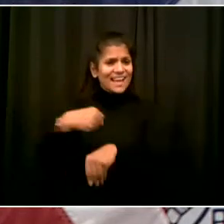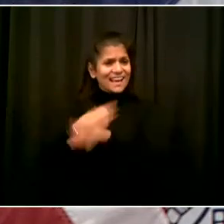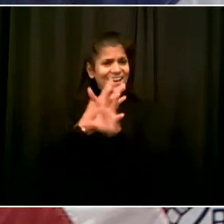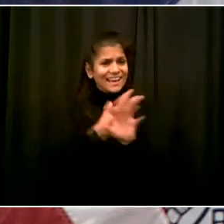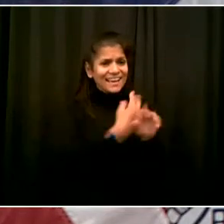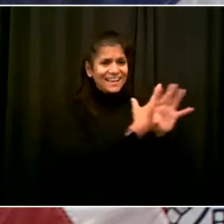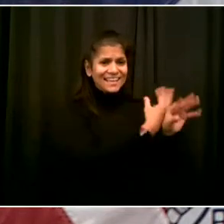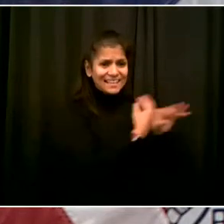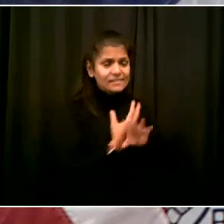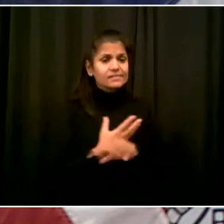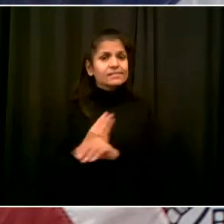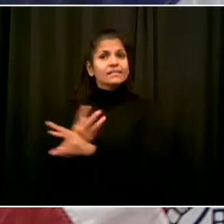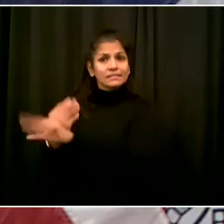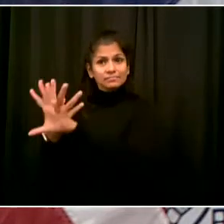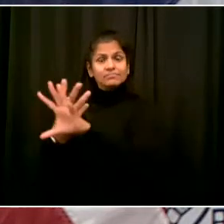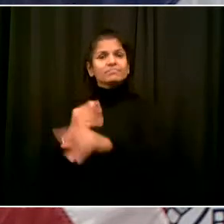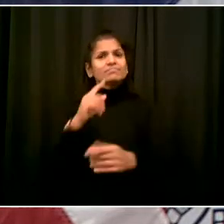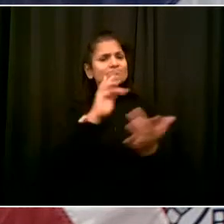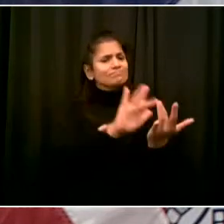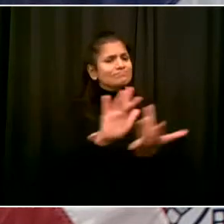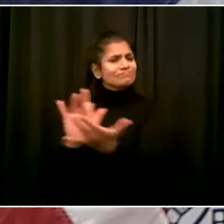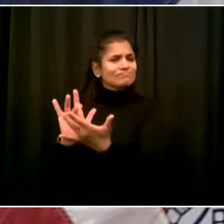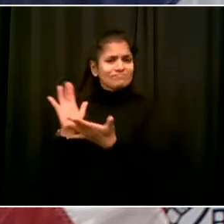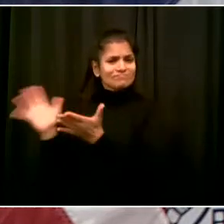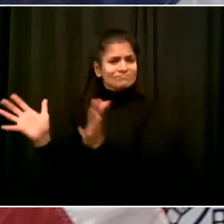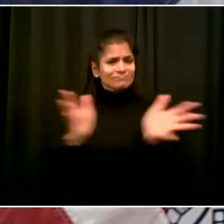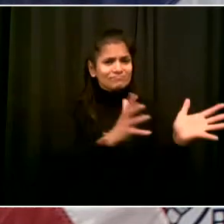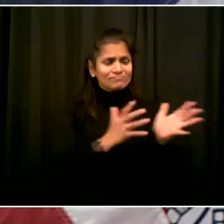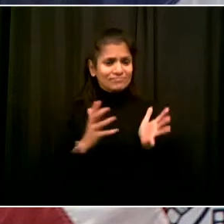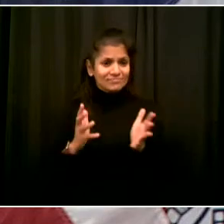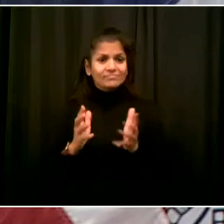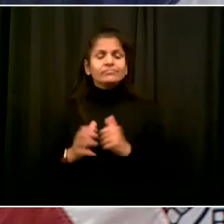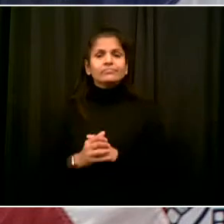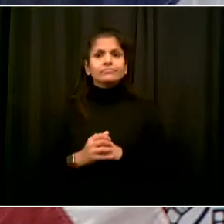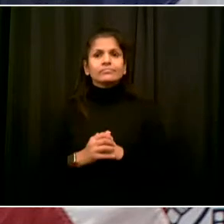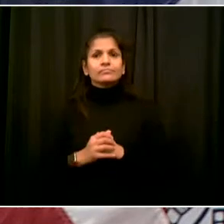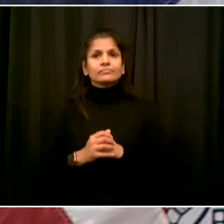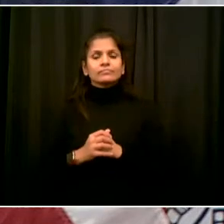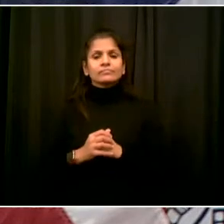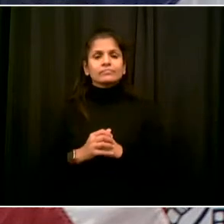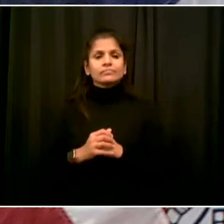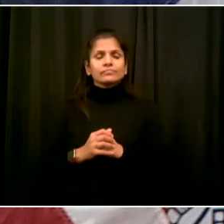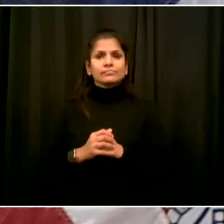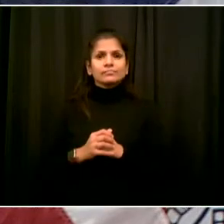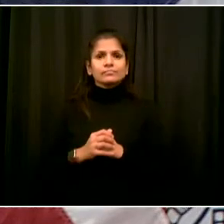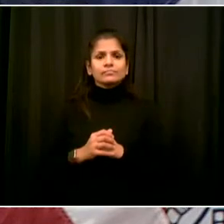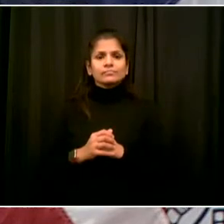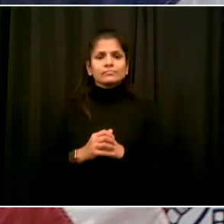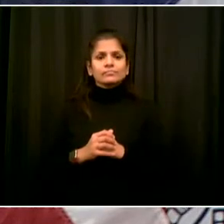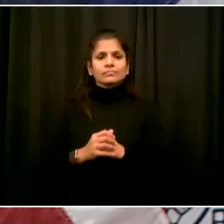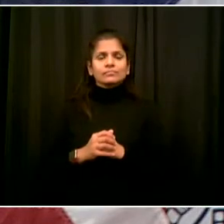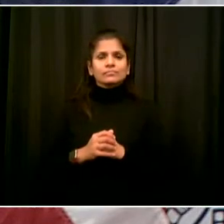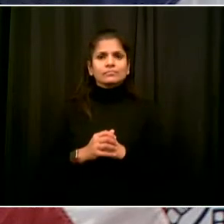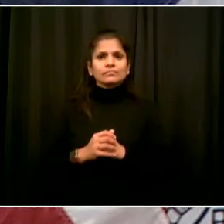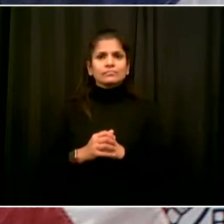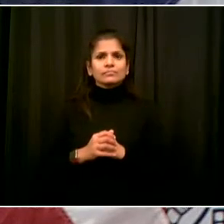AND IT WON'T BE AS GOOD, BUT IT WILL C COUN.T WE'E'LL FEEEL IT. AND WE HAVE A MAJJOR NEW DEVELOPMENT, WHICH IS SOMETHING